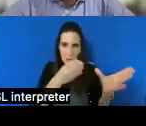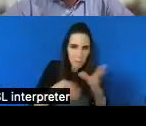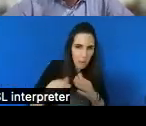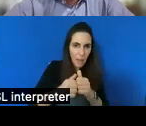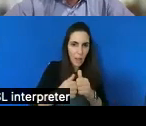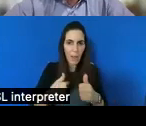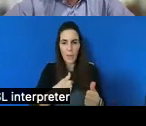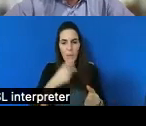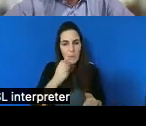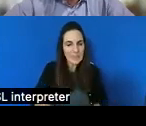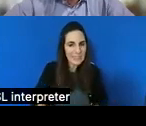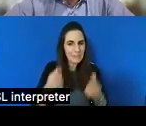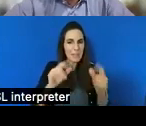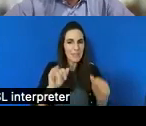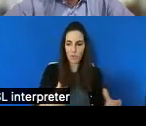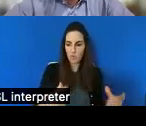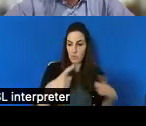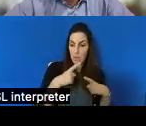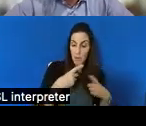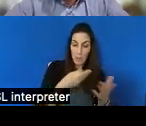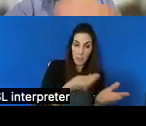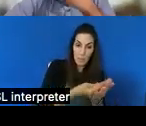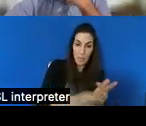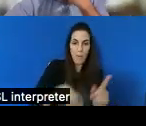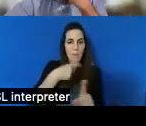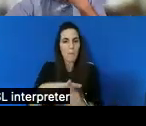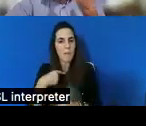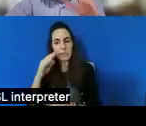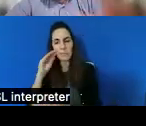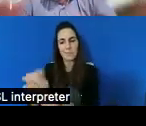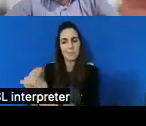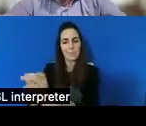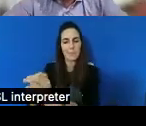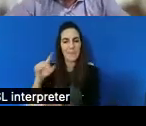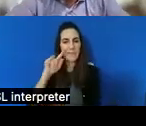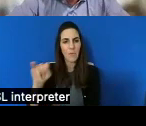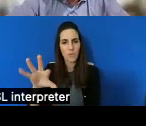still have enough for the trust okay so let's talk about and I'll jump around on a couple of